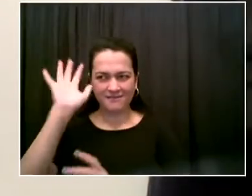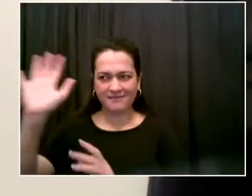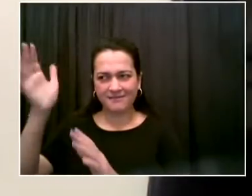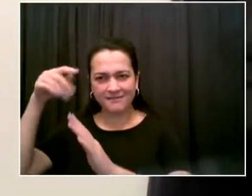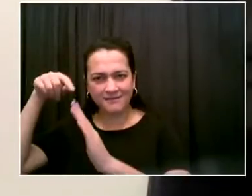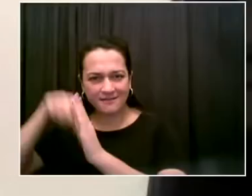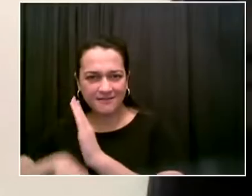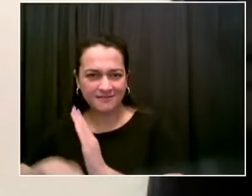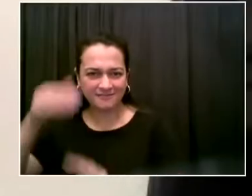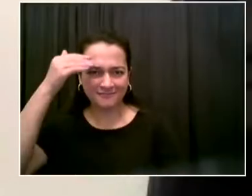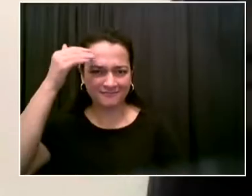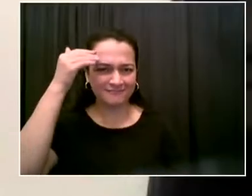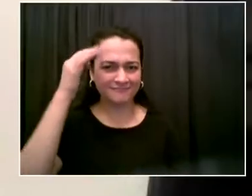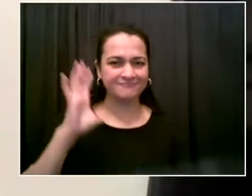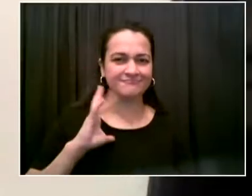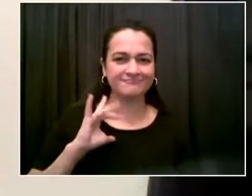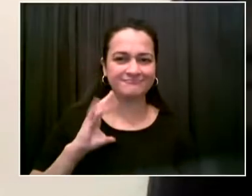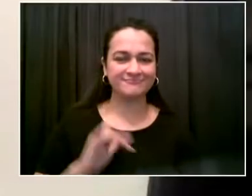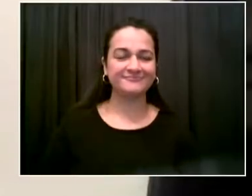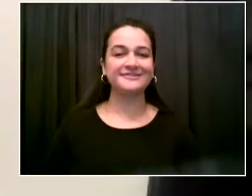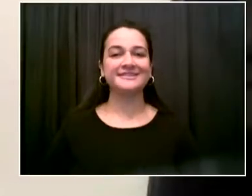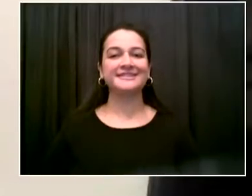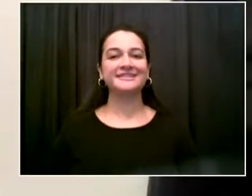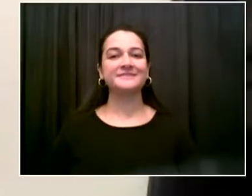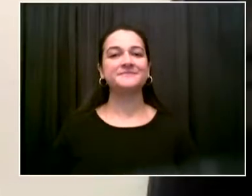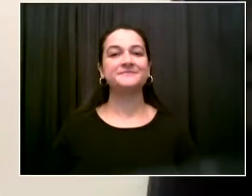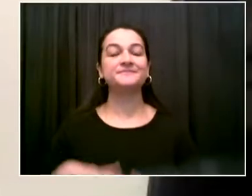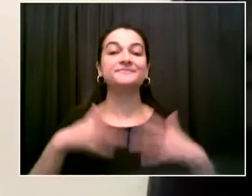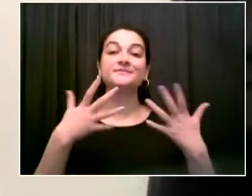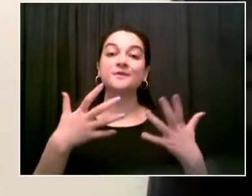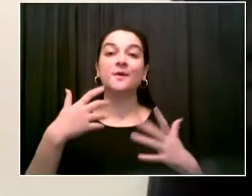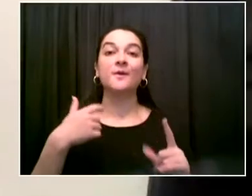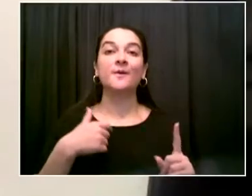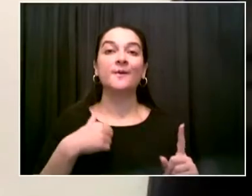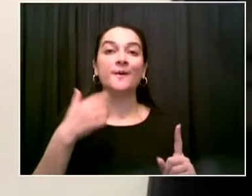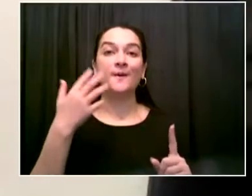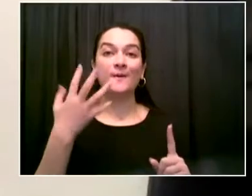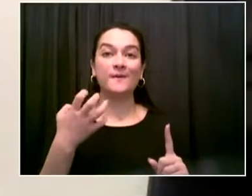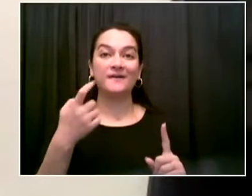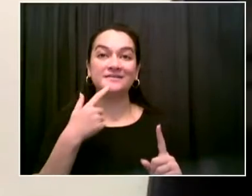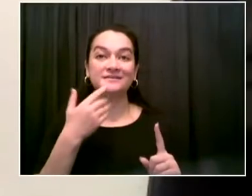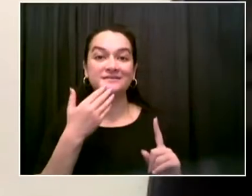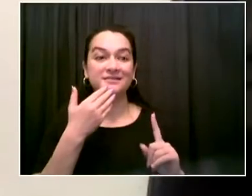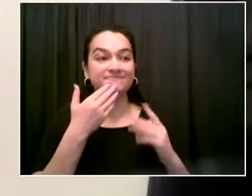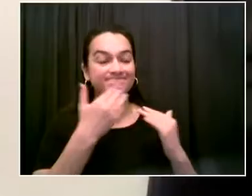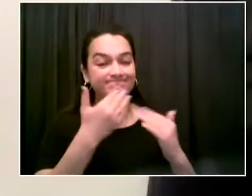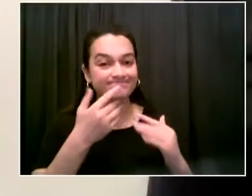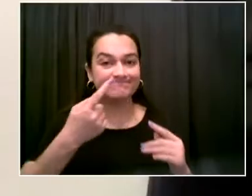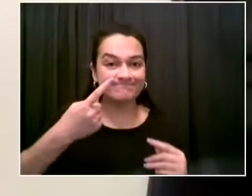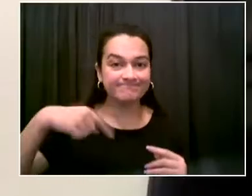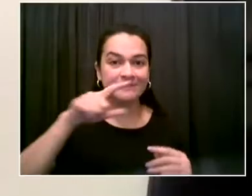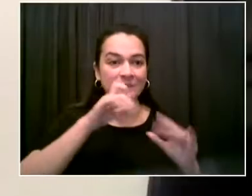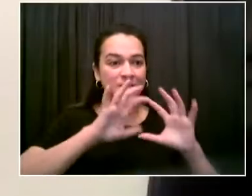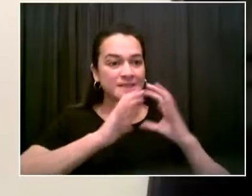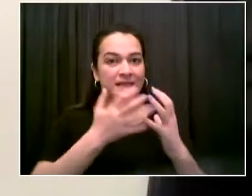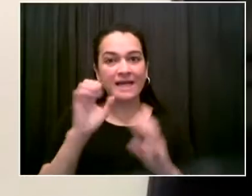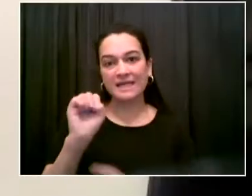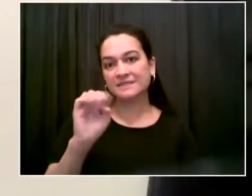YOU ALWAYS KNOW WHAT TO SAY. THANK YOU SO MUCH FOR THE MUCH-NEEDED